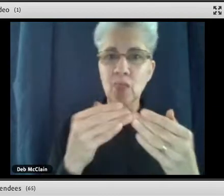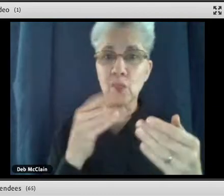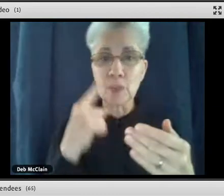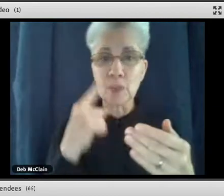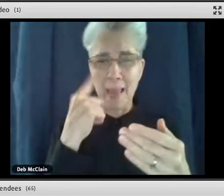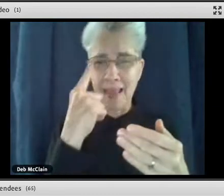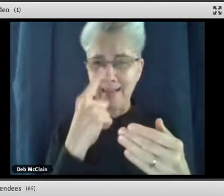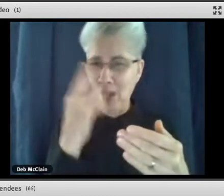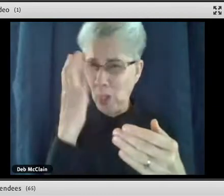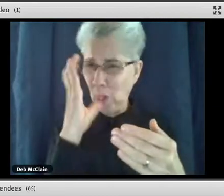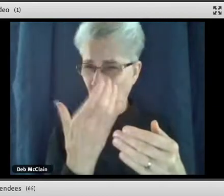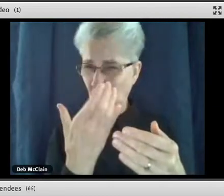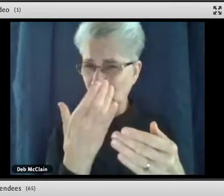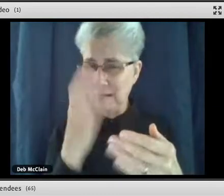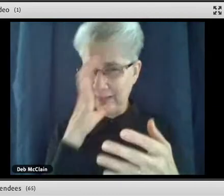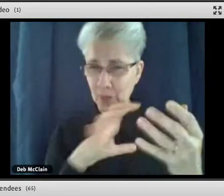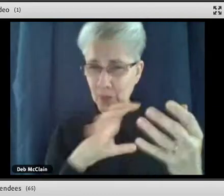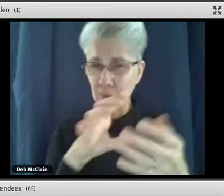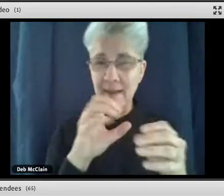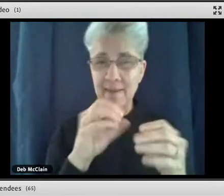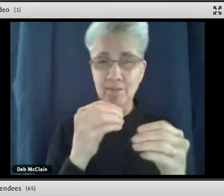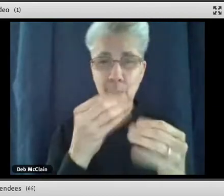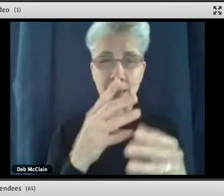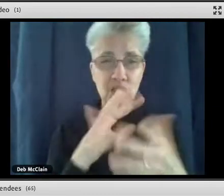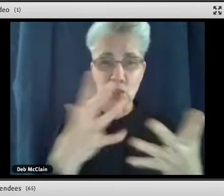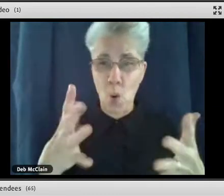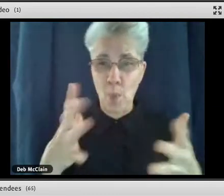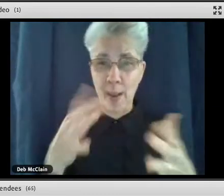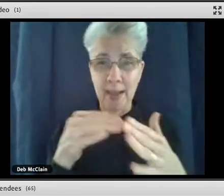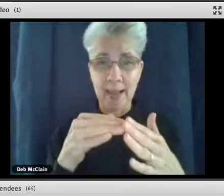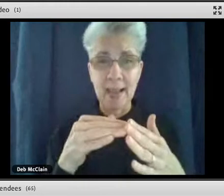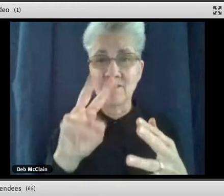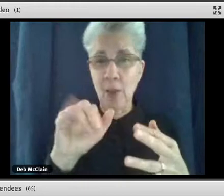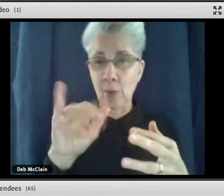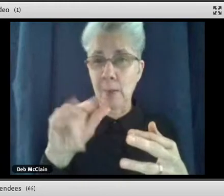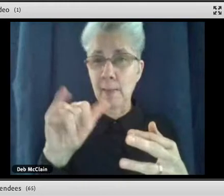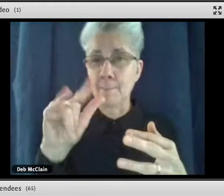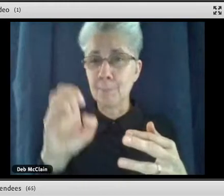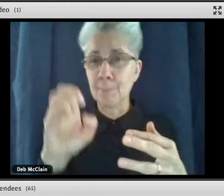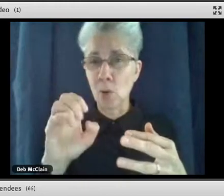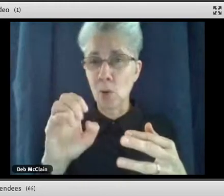And kind of just take us full circle. Even though these may look confusing and contain information